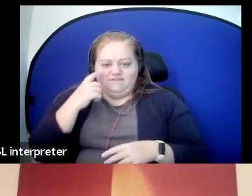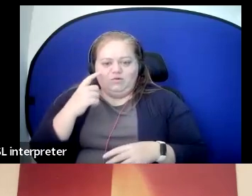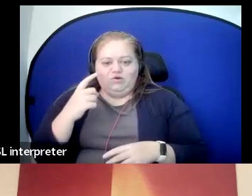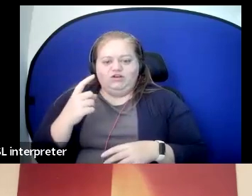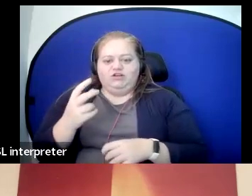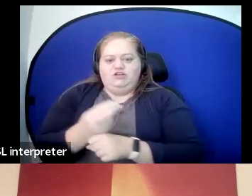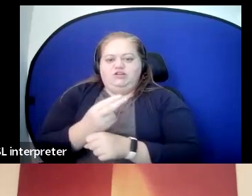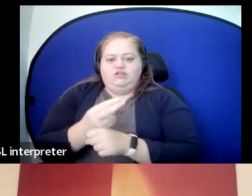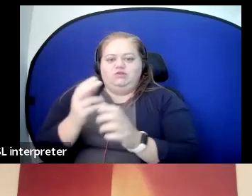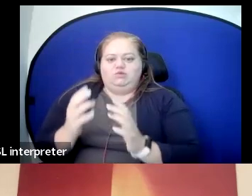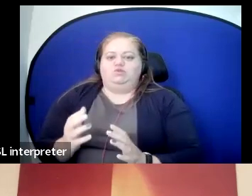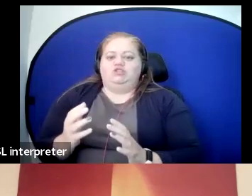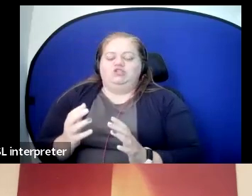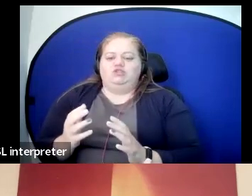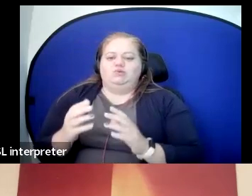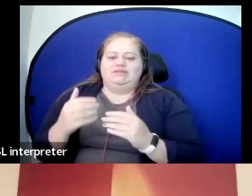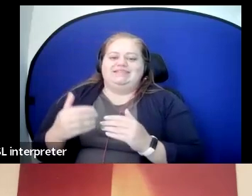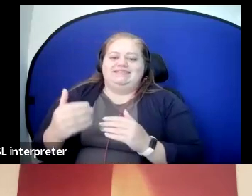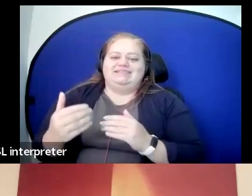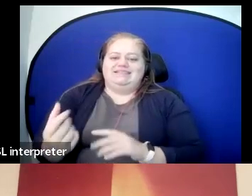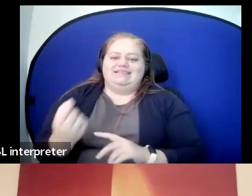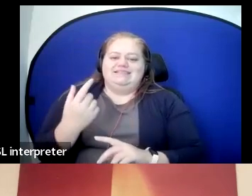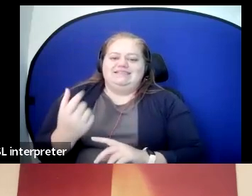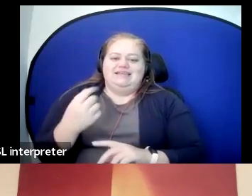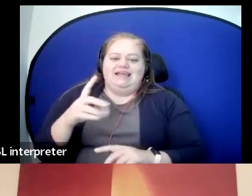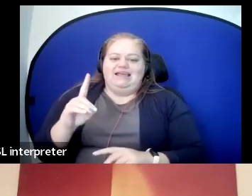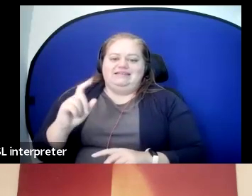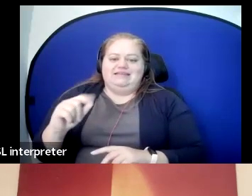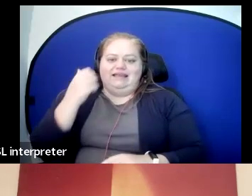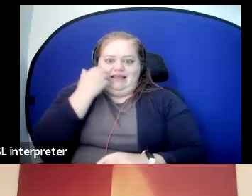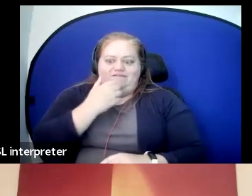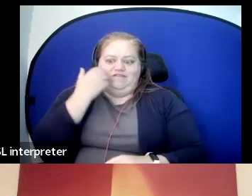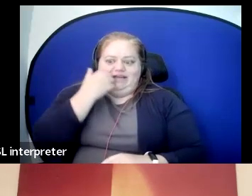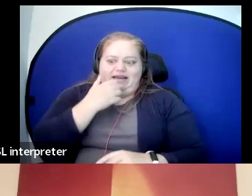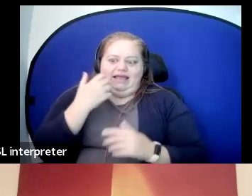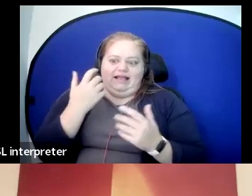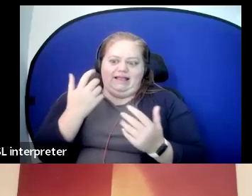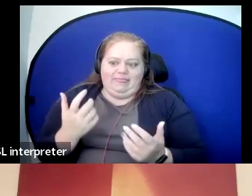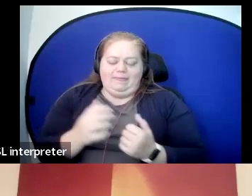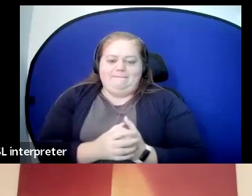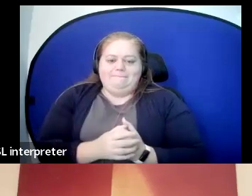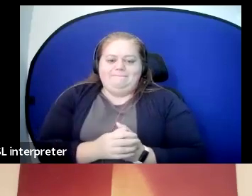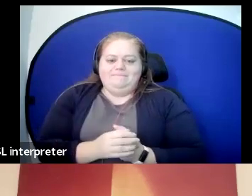to consistently send us data every day. So going back to what I said before,